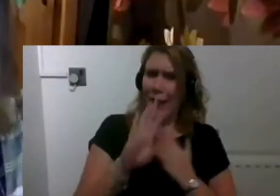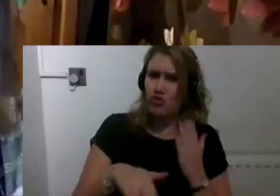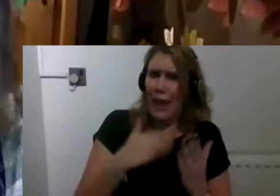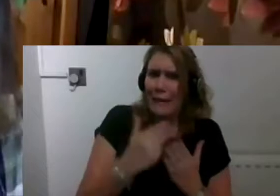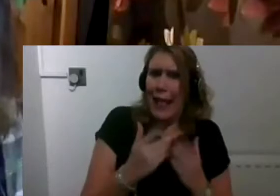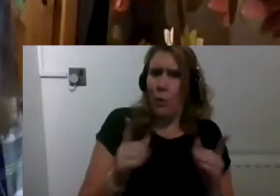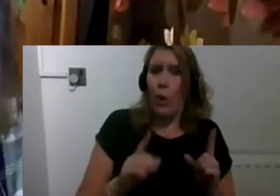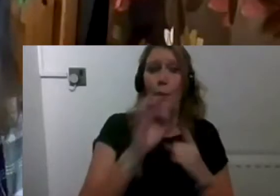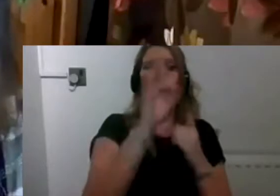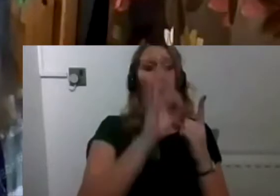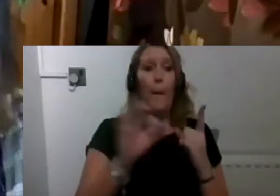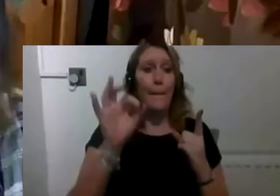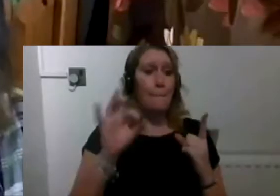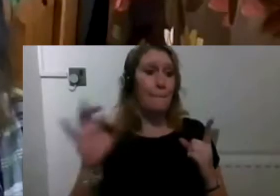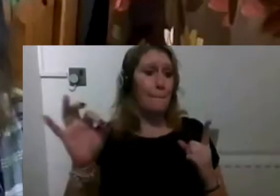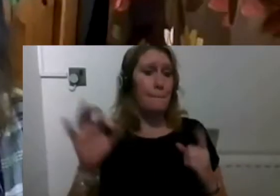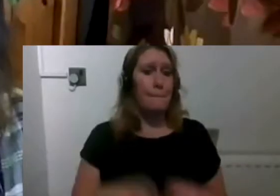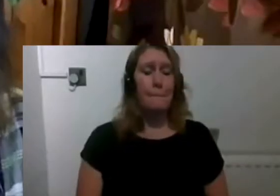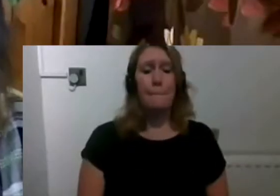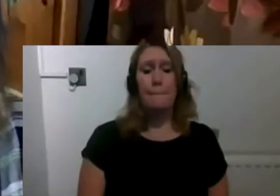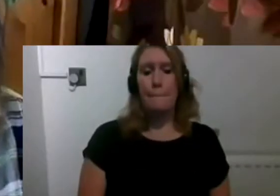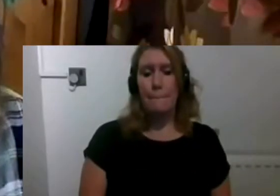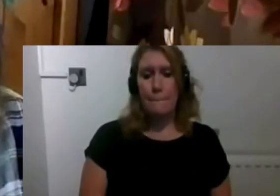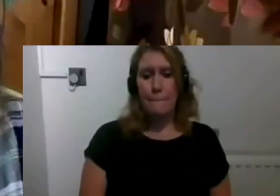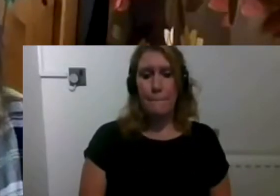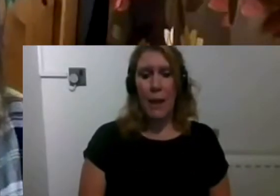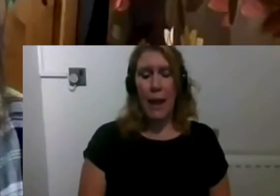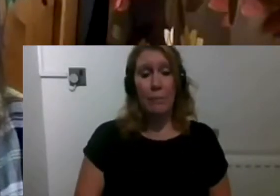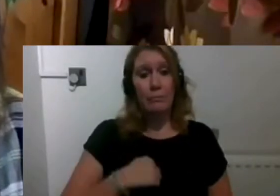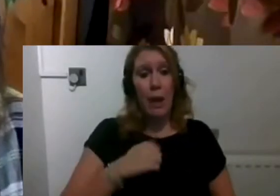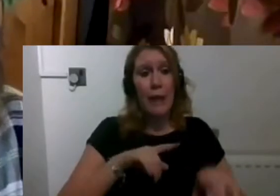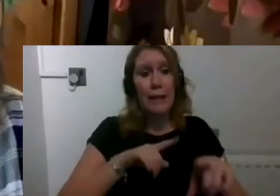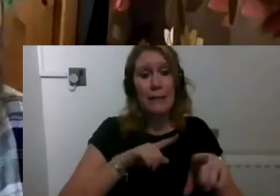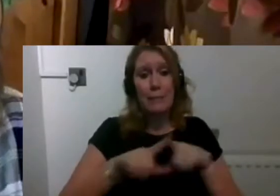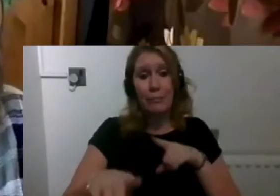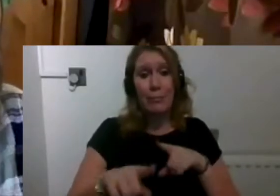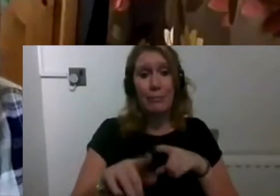them into a poem. My specialist area is